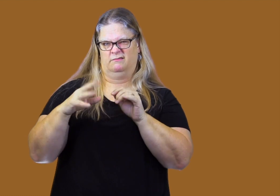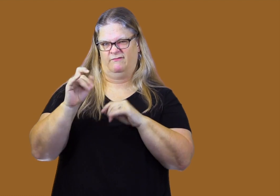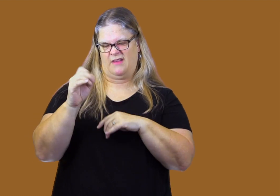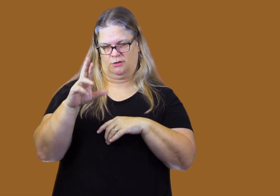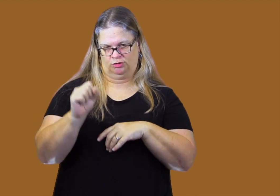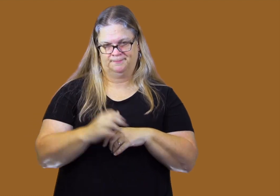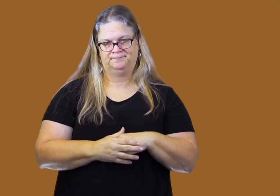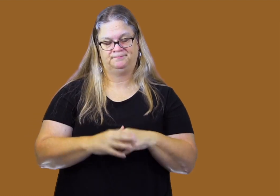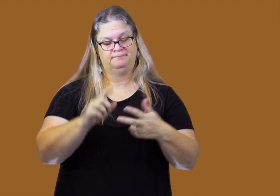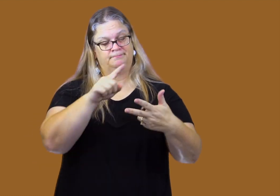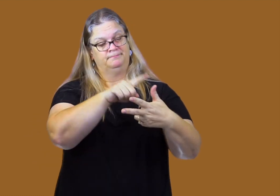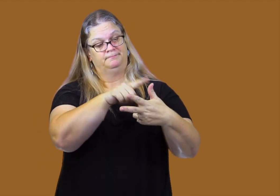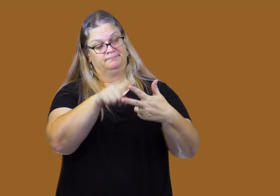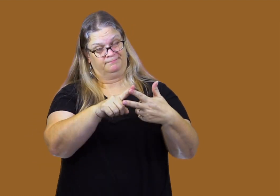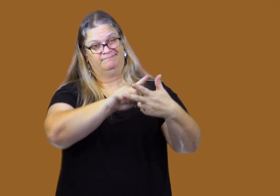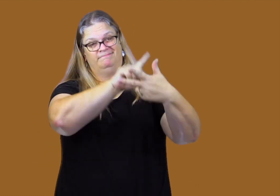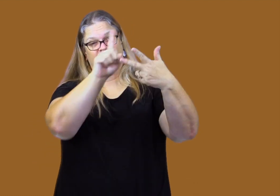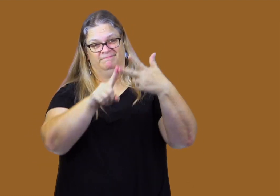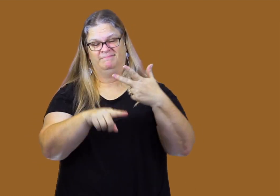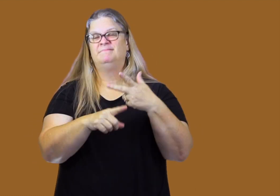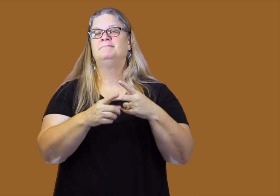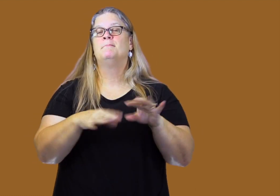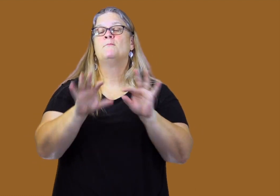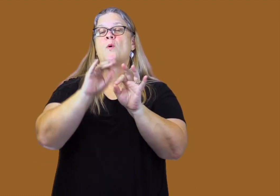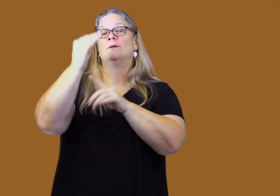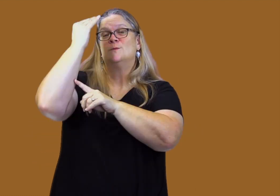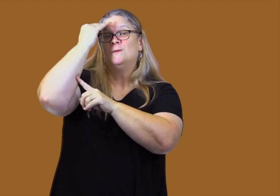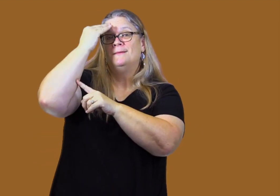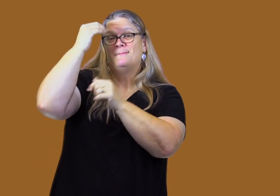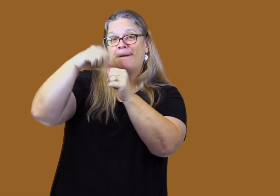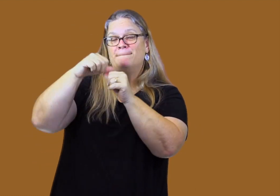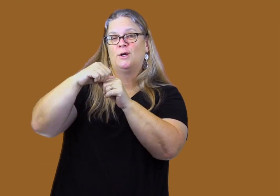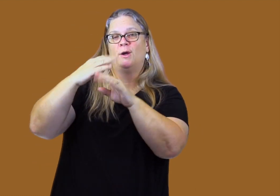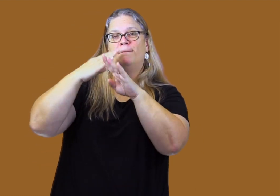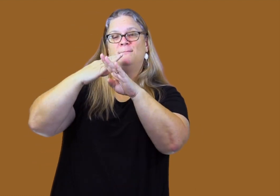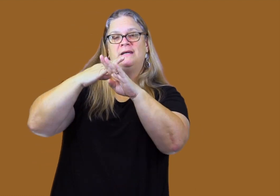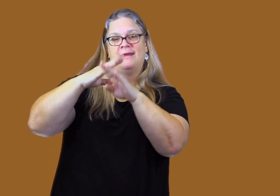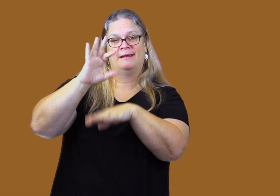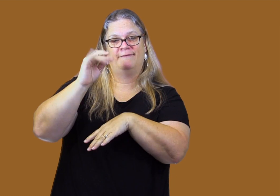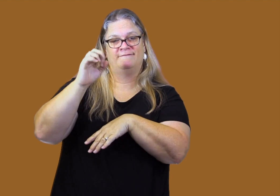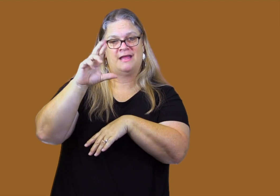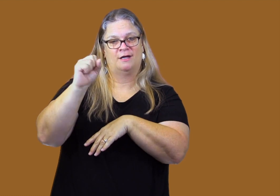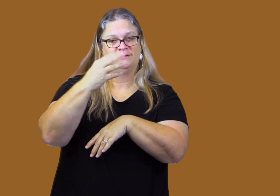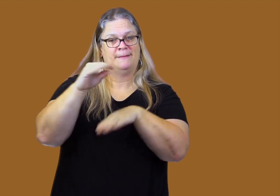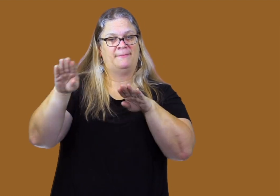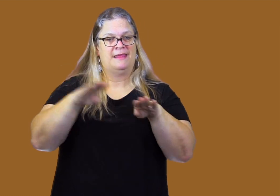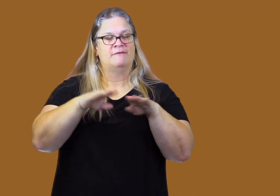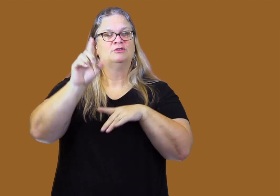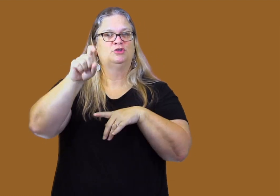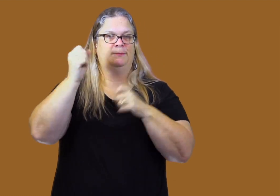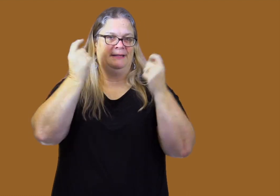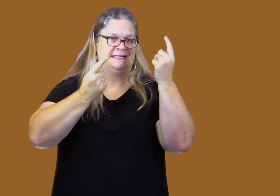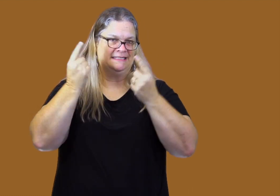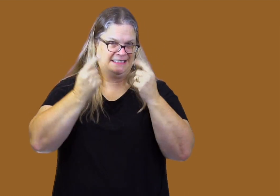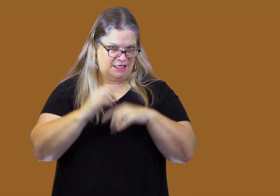All of those are considered warning signs. It's important to also know protective factors,